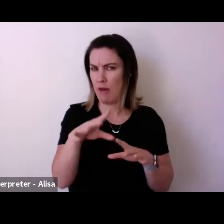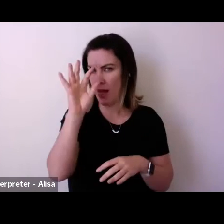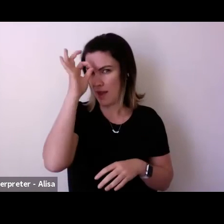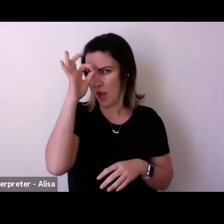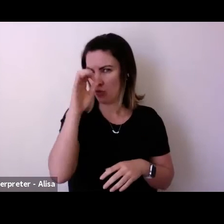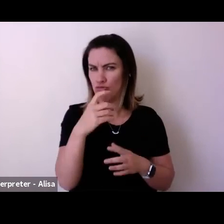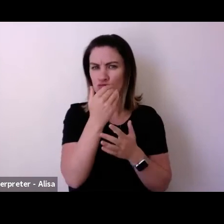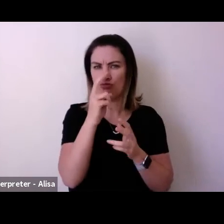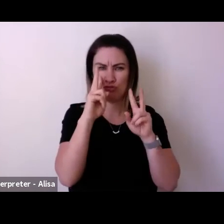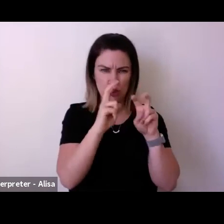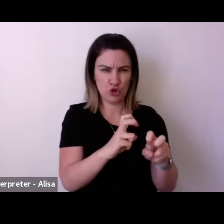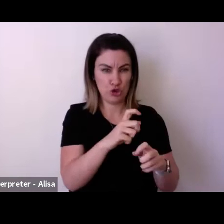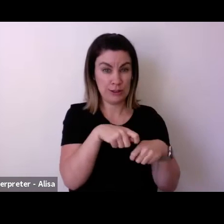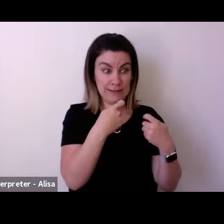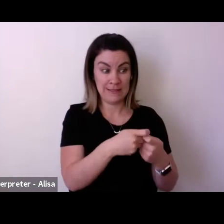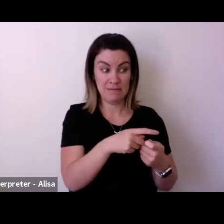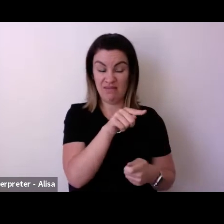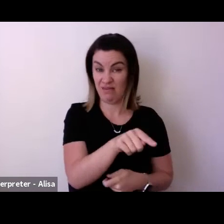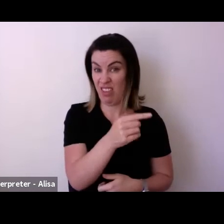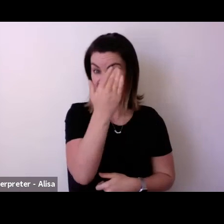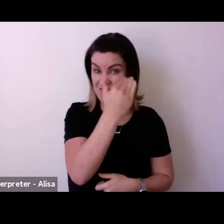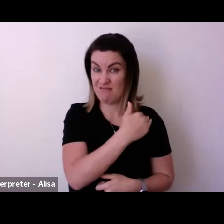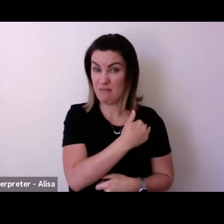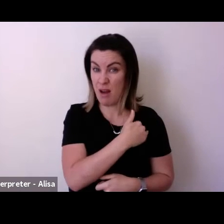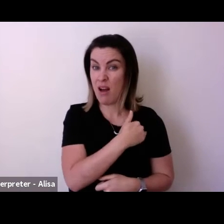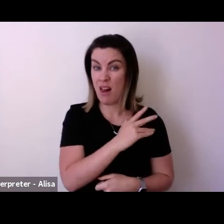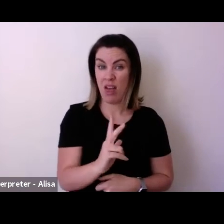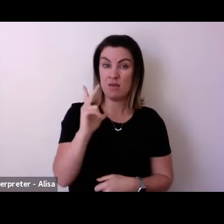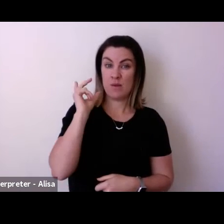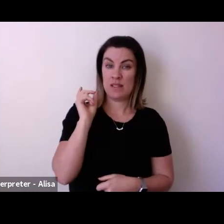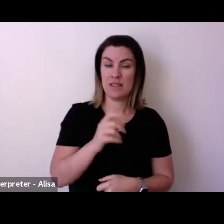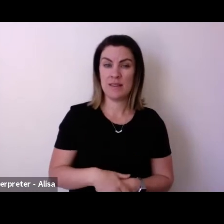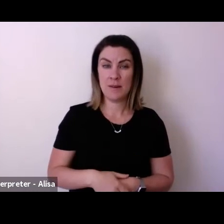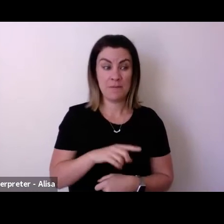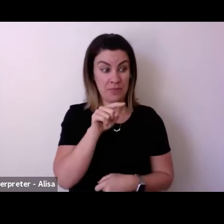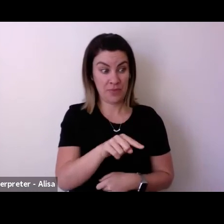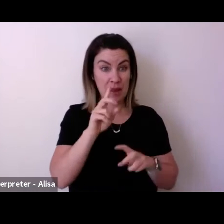last week that some research that they sponsored before covid